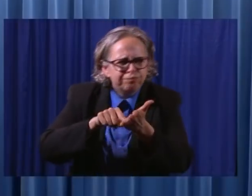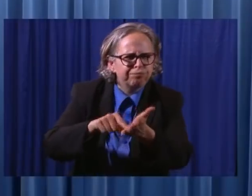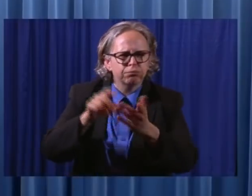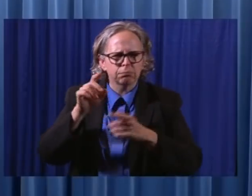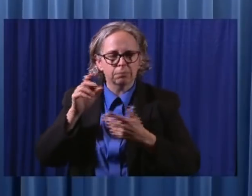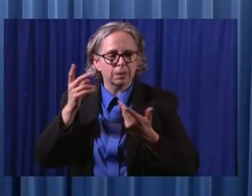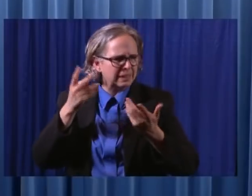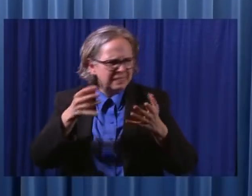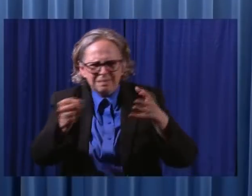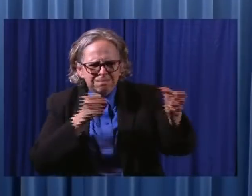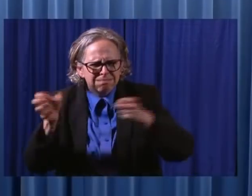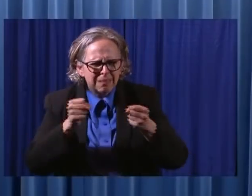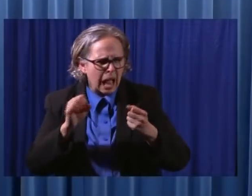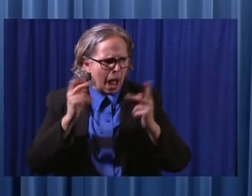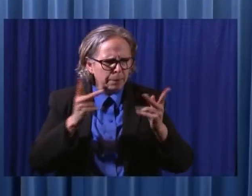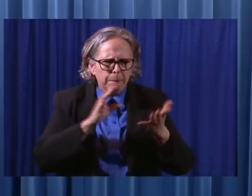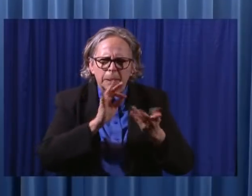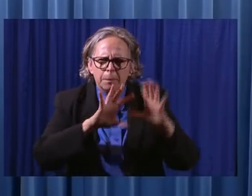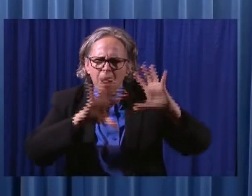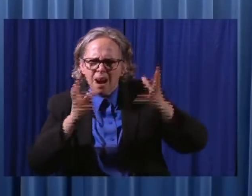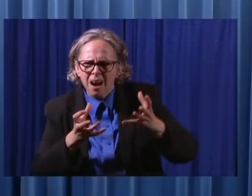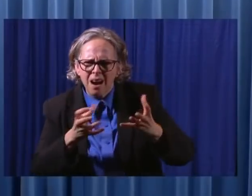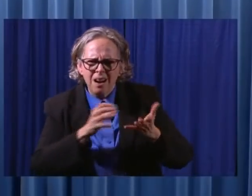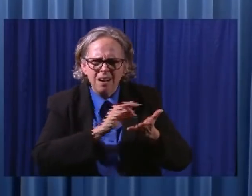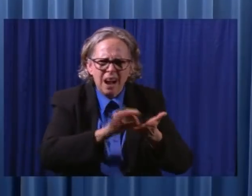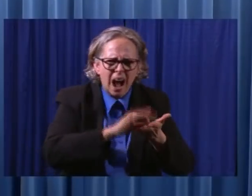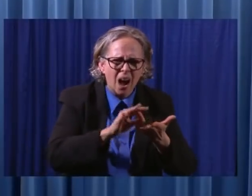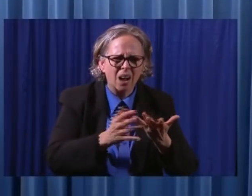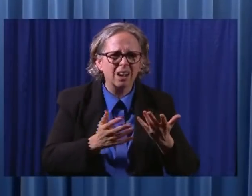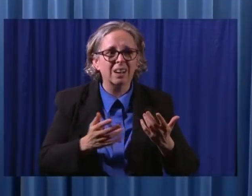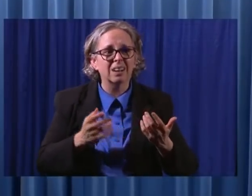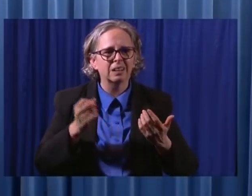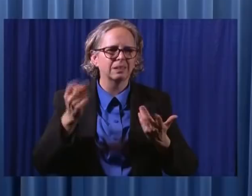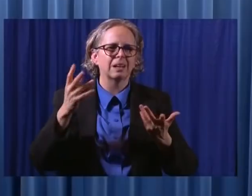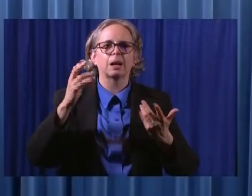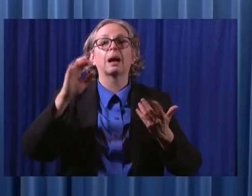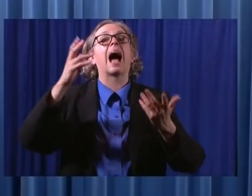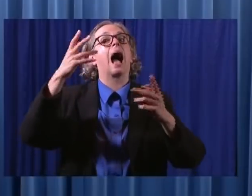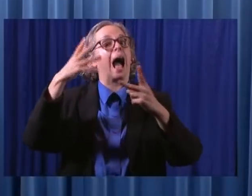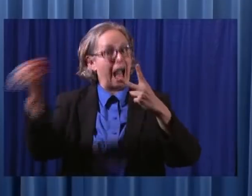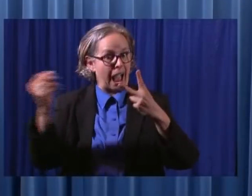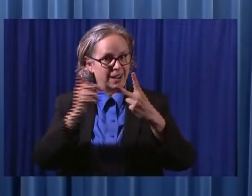WILL BE USING, WE HELP, WANT TO GET THE DATA AND WE CAN PUT IT ONLINE AND IT IS USABLE. CONTACT TRACING. WILL GET SOME DATA FROM THAT TEST PER CAPITA AND PERCENT